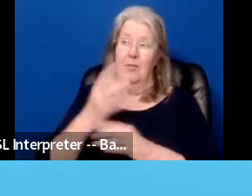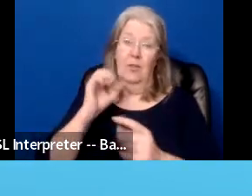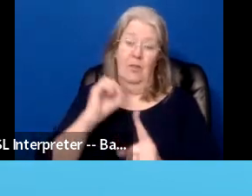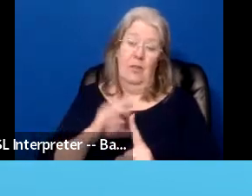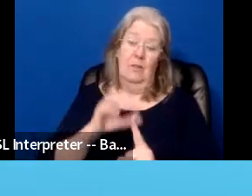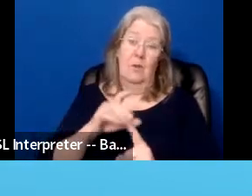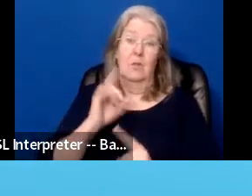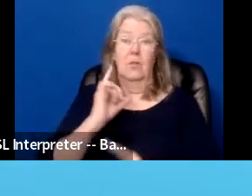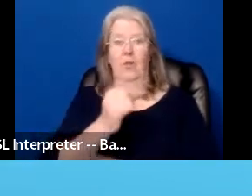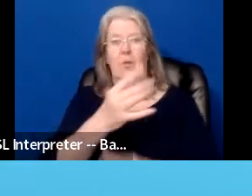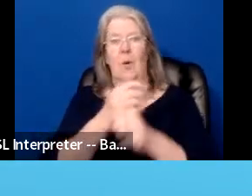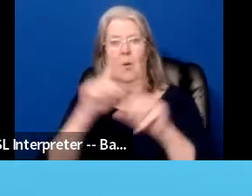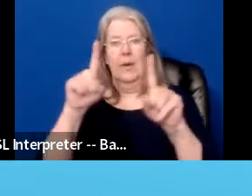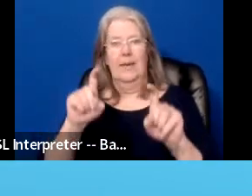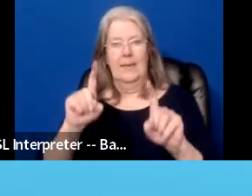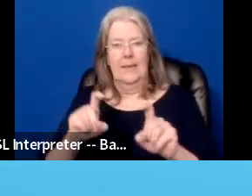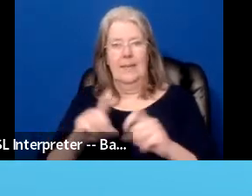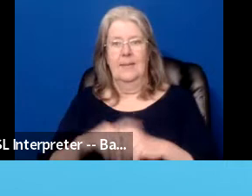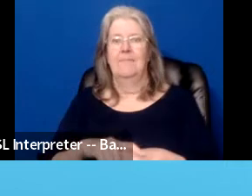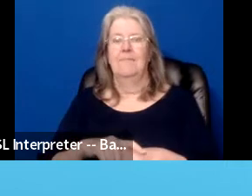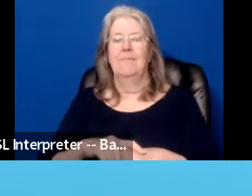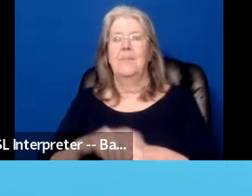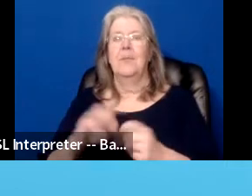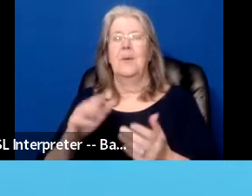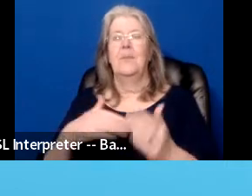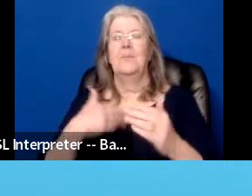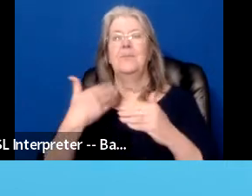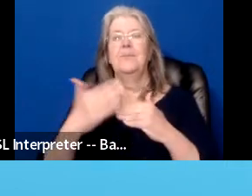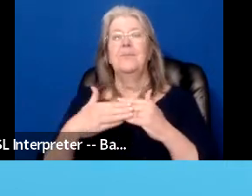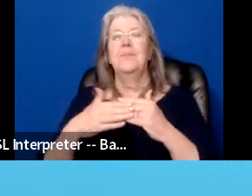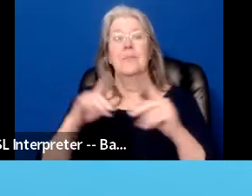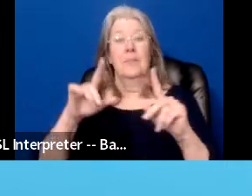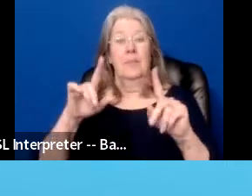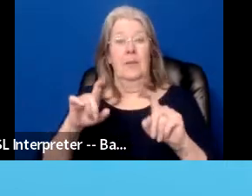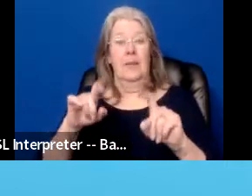So that leads me to testing. So what does testing tell you? Well, testing tells